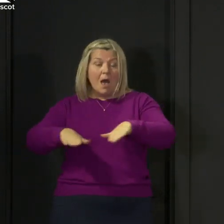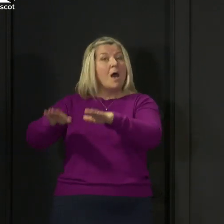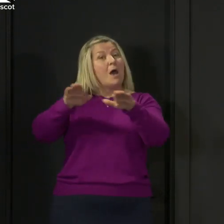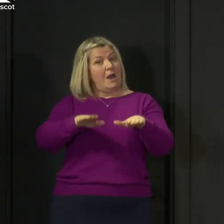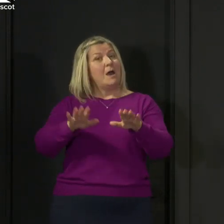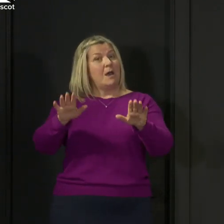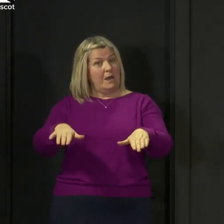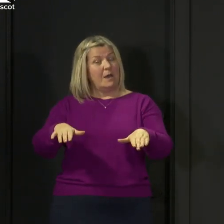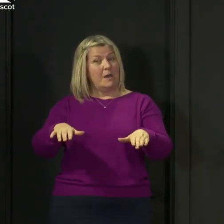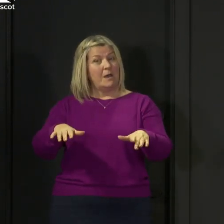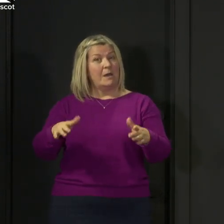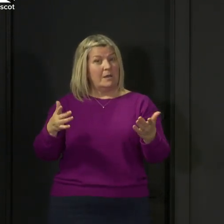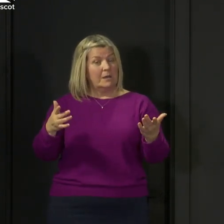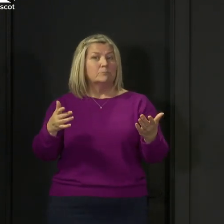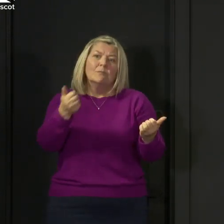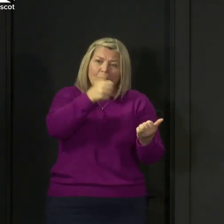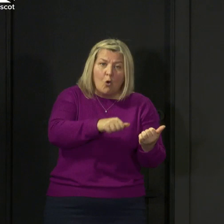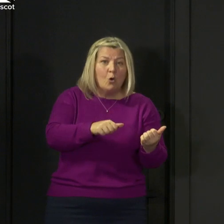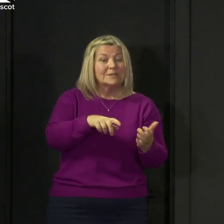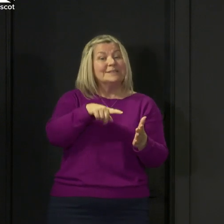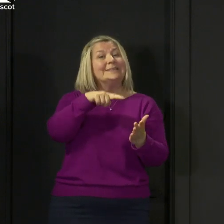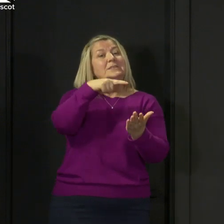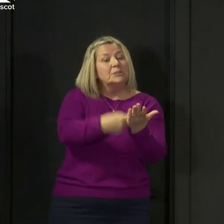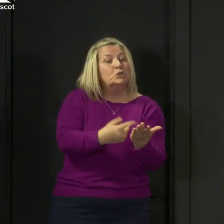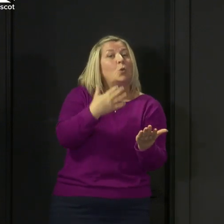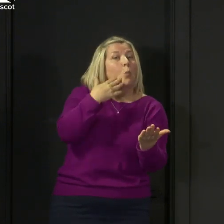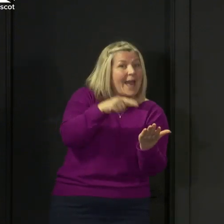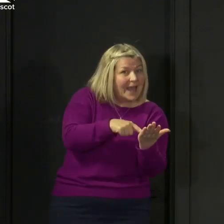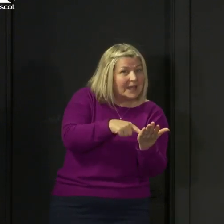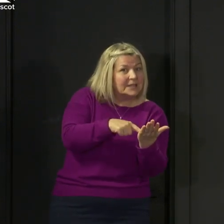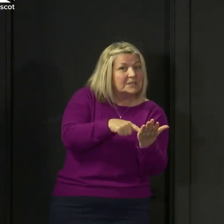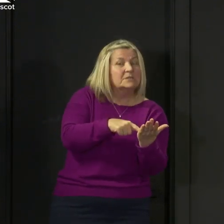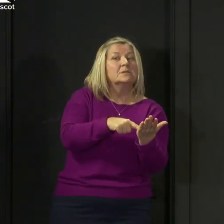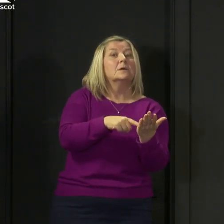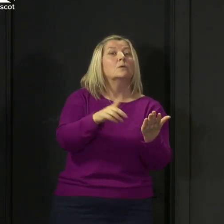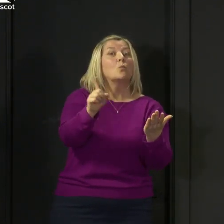much as possible, but of course the decisions about the when and the what have to be guided